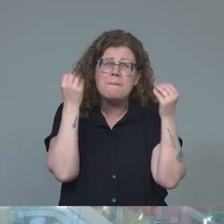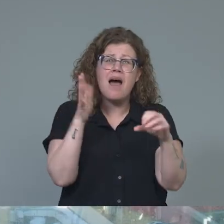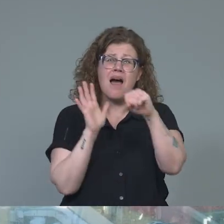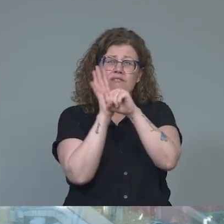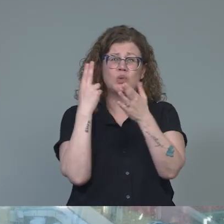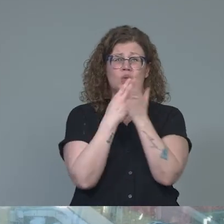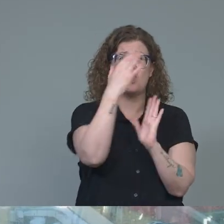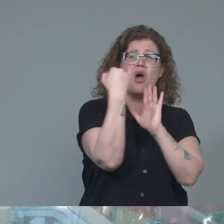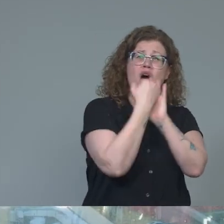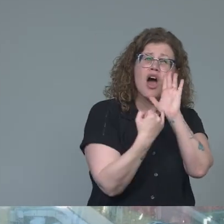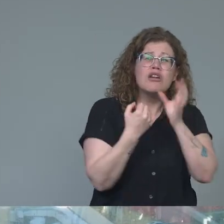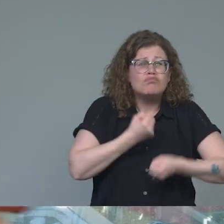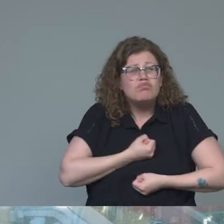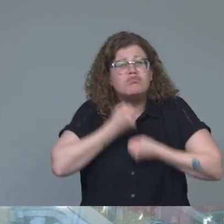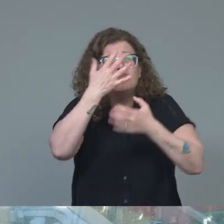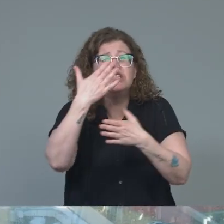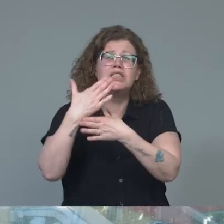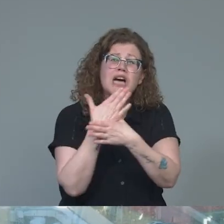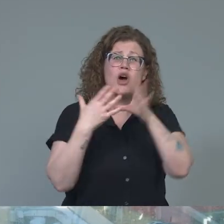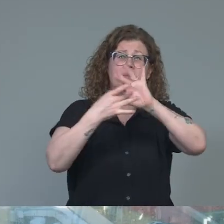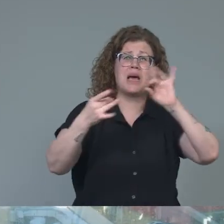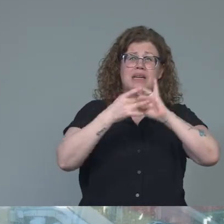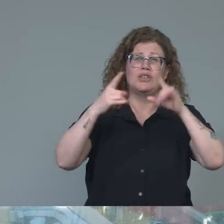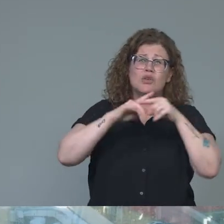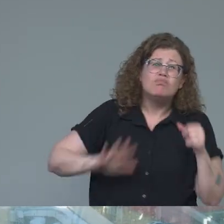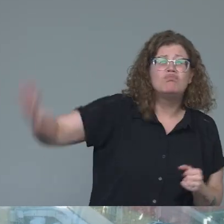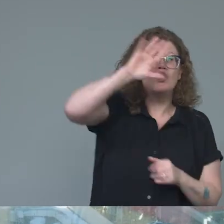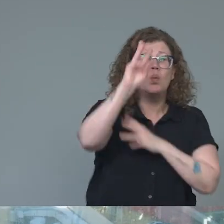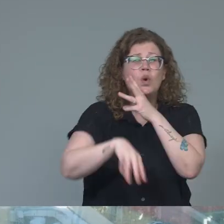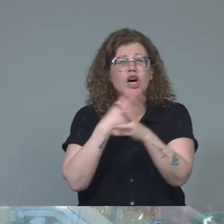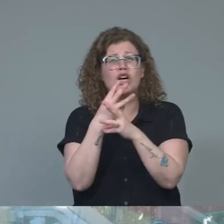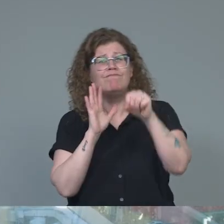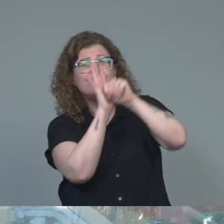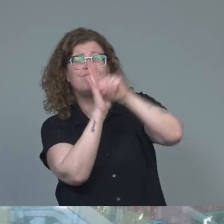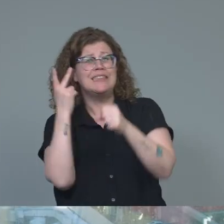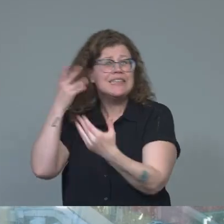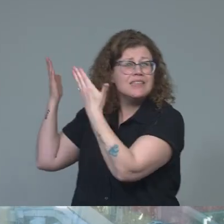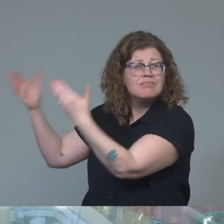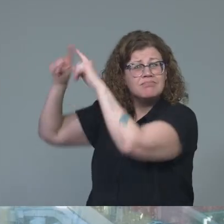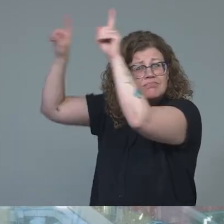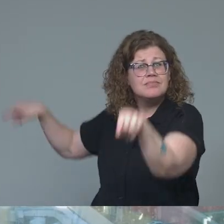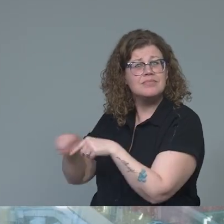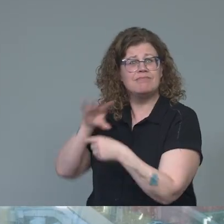artivism was coined. So that's a lot of what I also relate to is art and activism together.